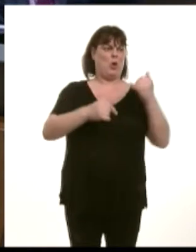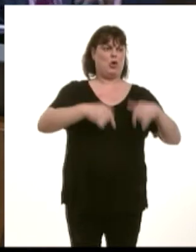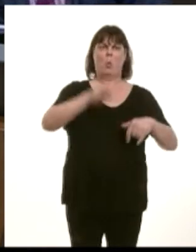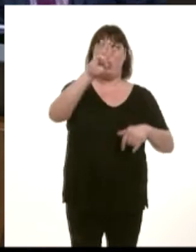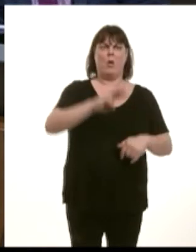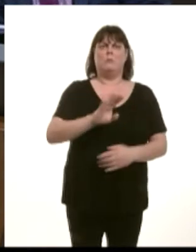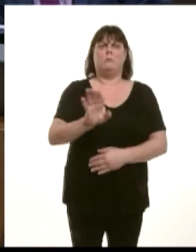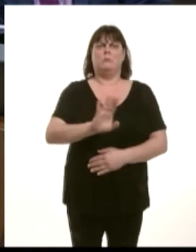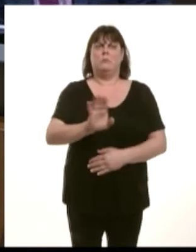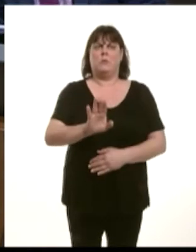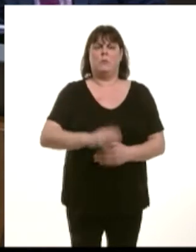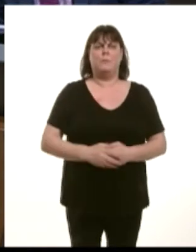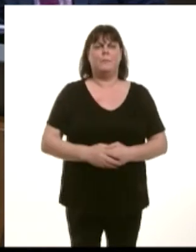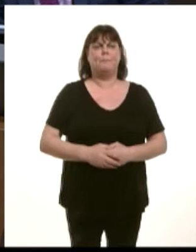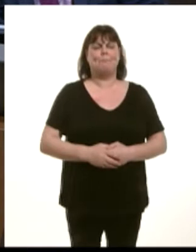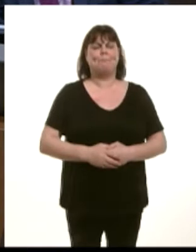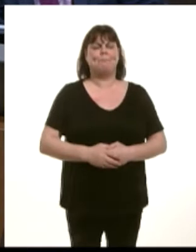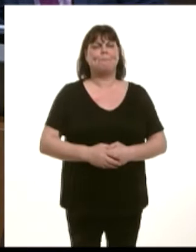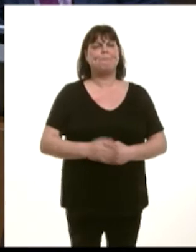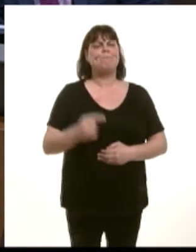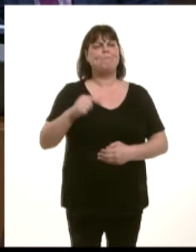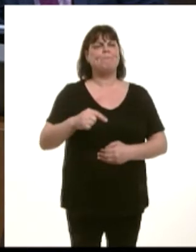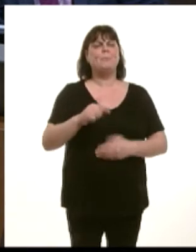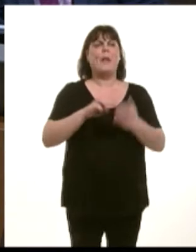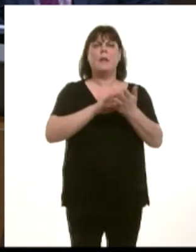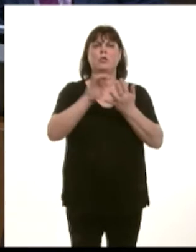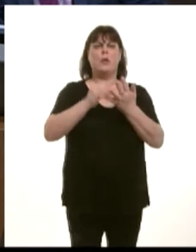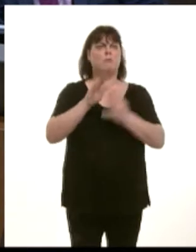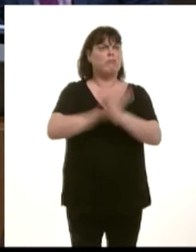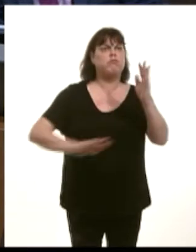Can I say that there have been huge pressures on the NHS, across the whole of the UK, over